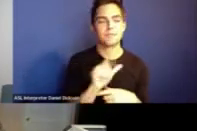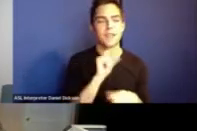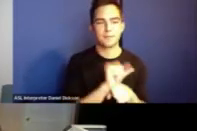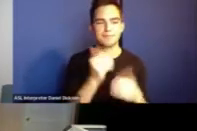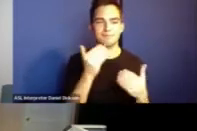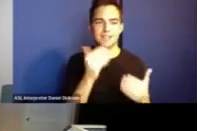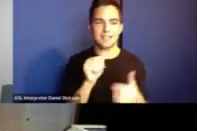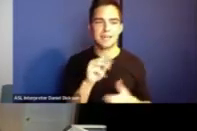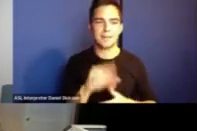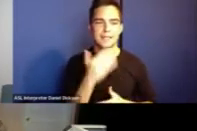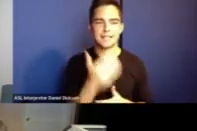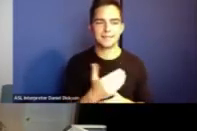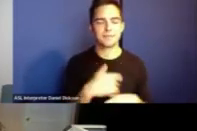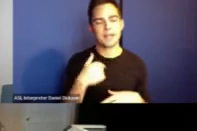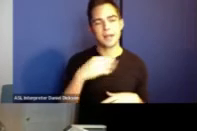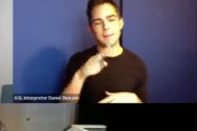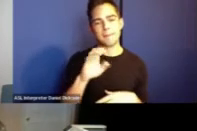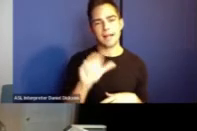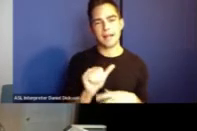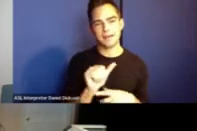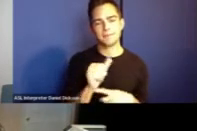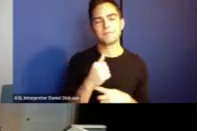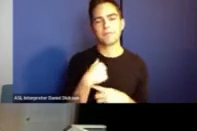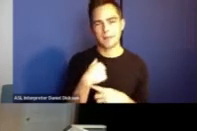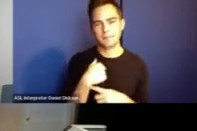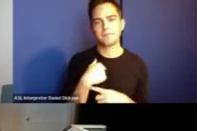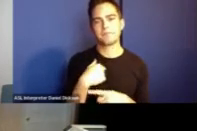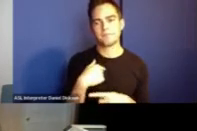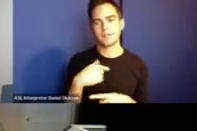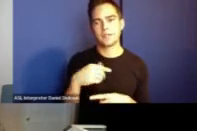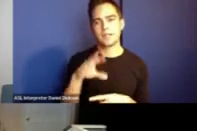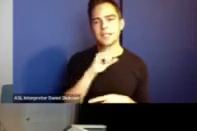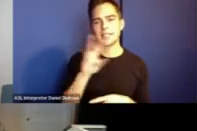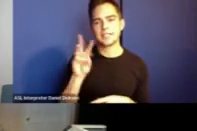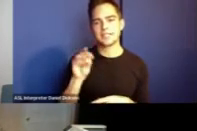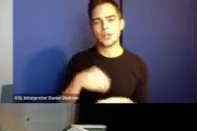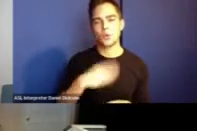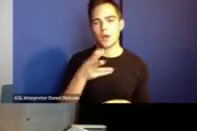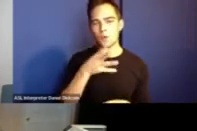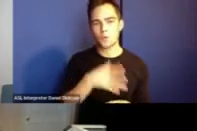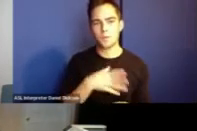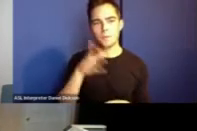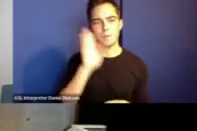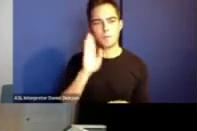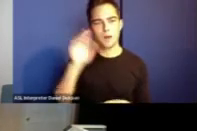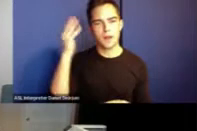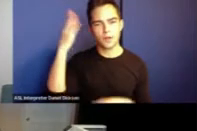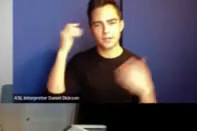you, Amy. Hi, this is Becca, I am a 60-year-old white female with brown hair that has natural